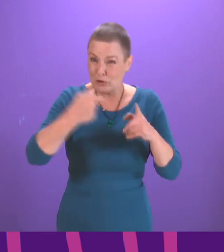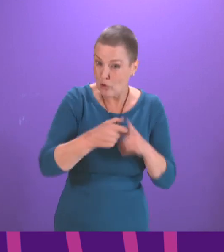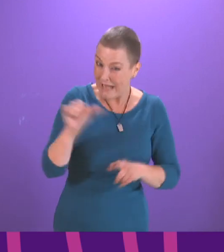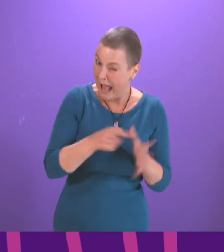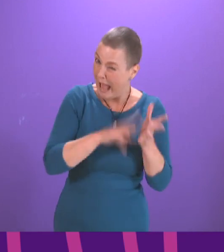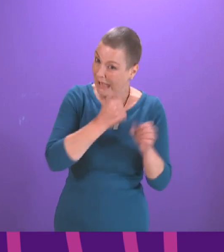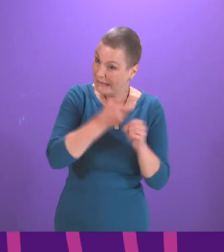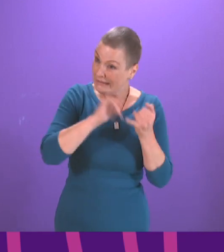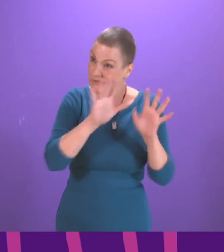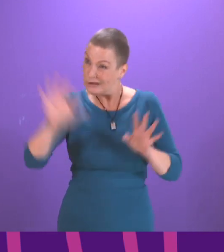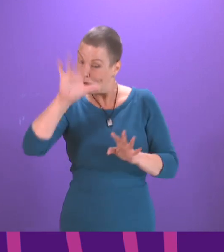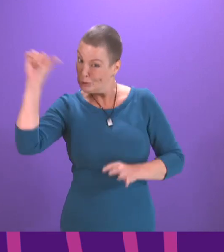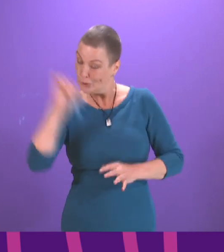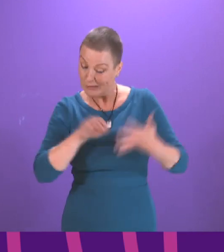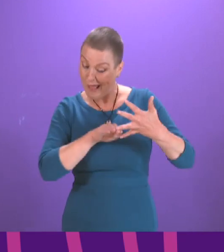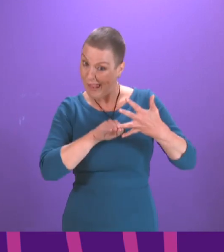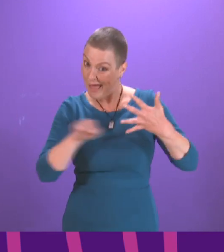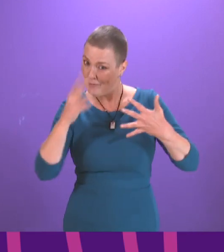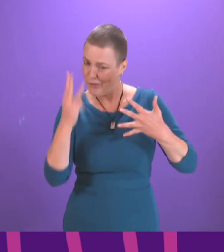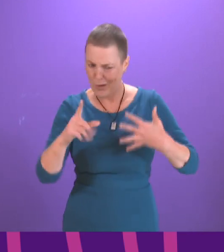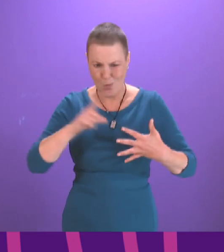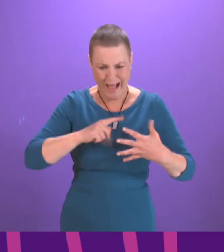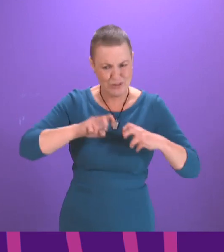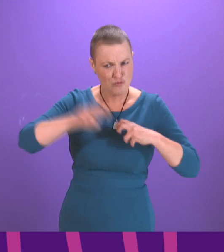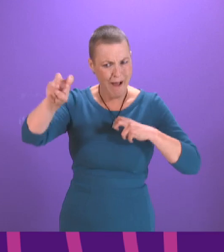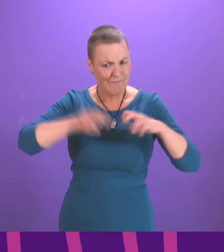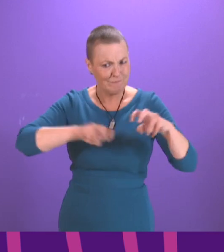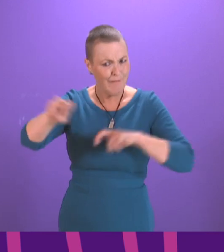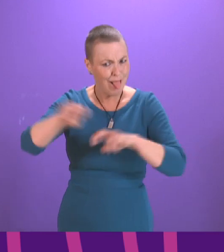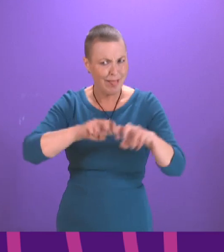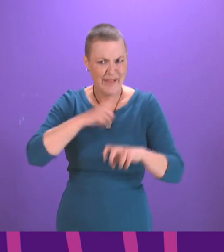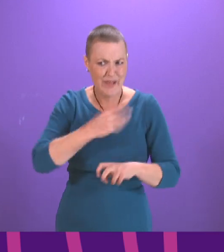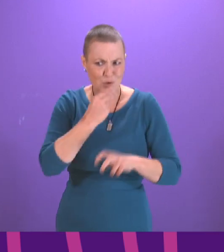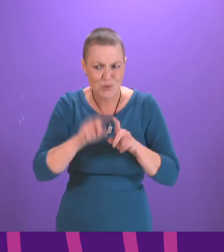should also be placed in level 3, given the travel patterns and interdependencies between